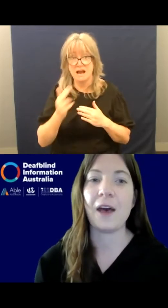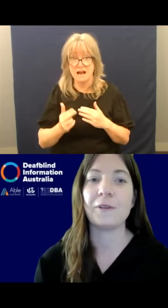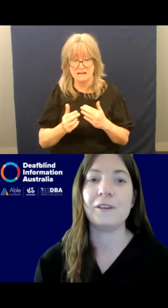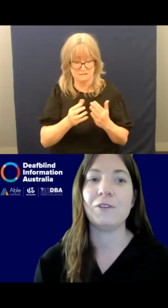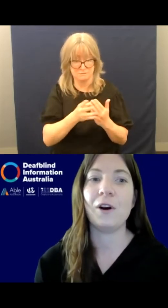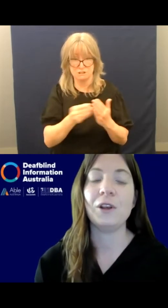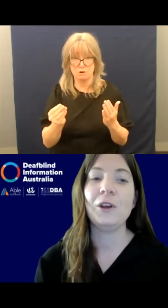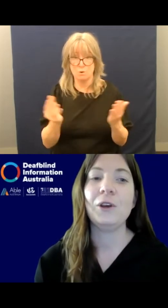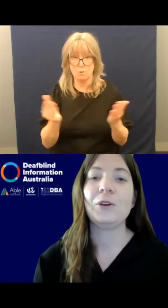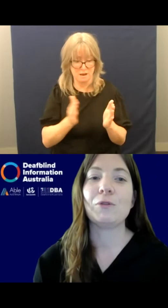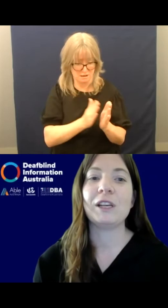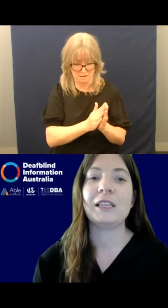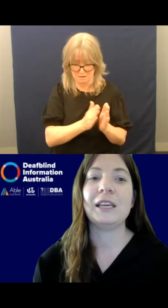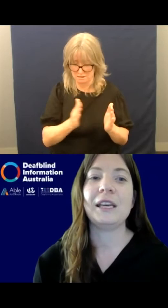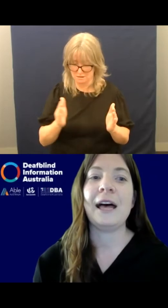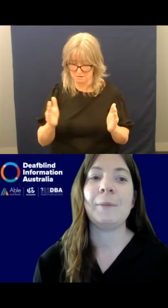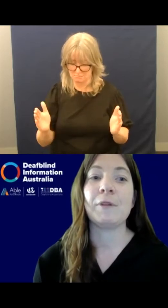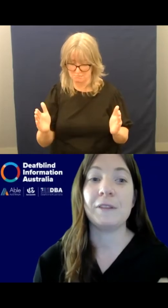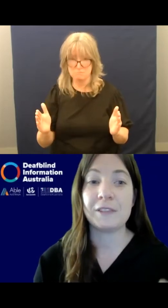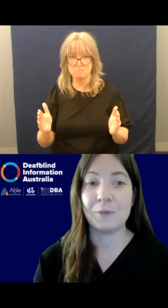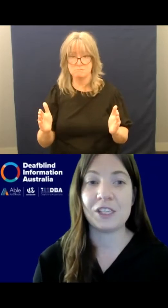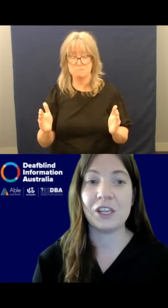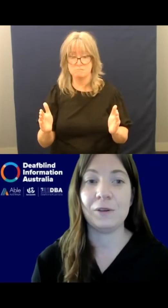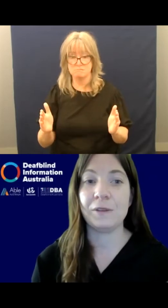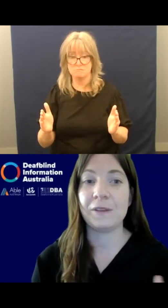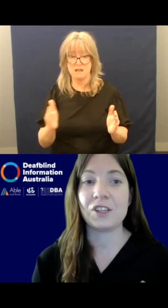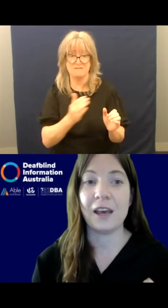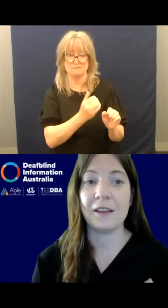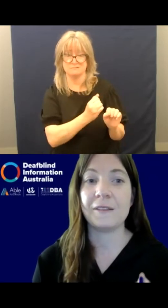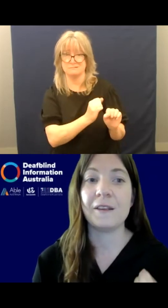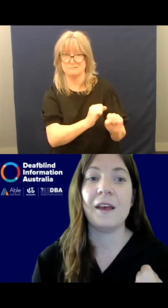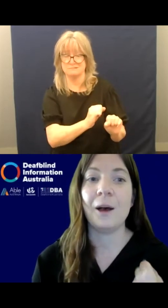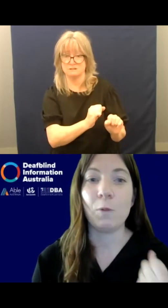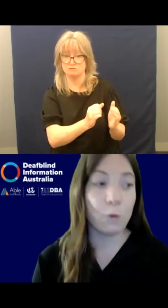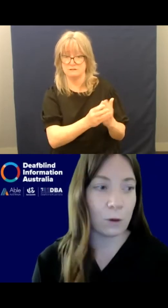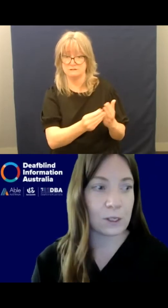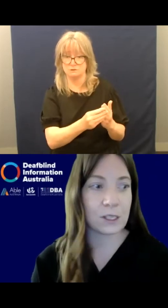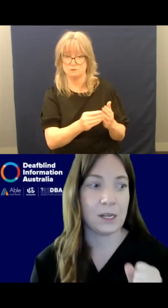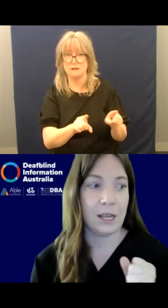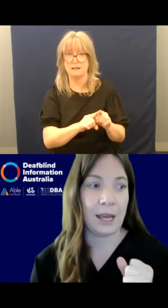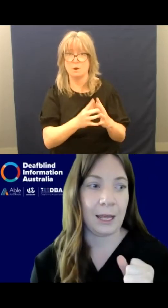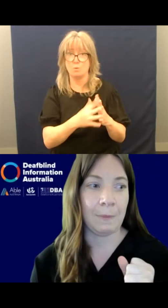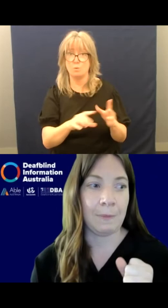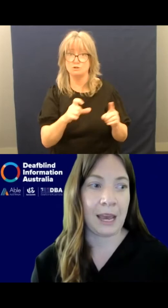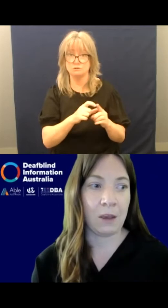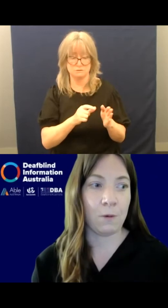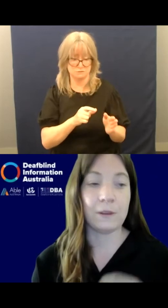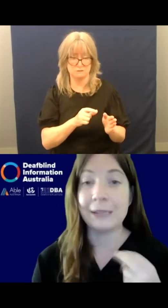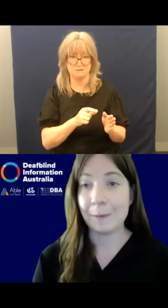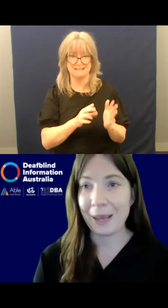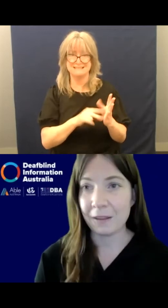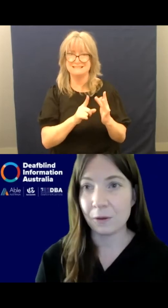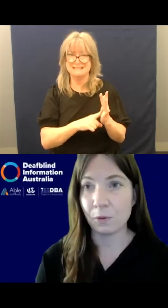So you have your really resistive material such as wood, nails, lead pencils,